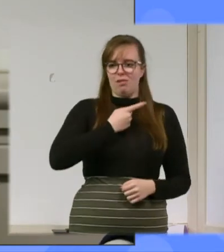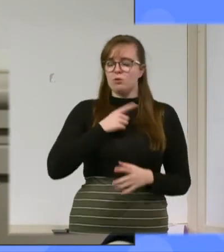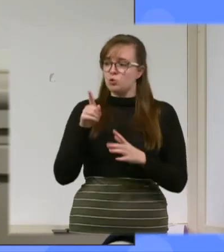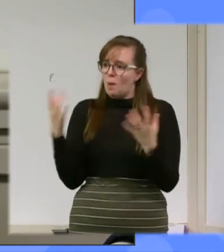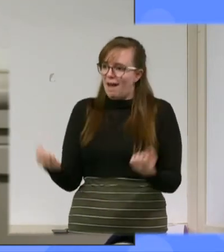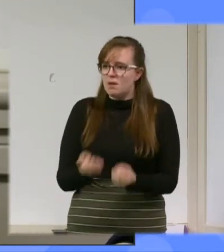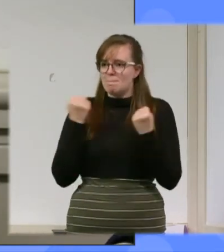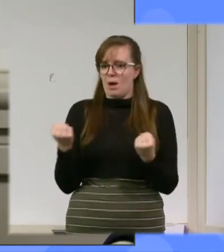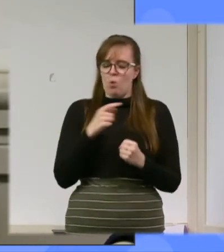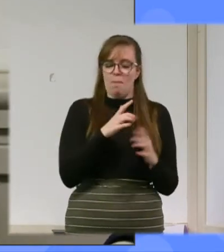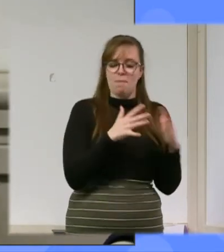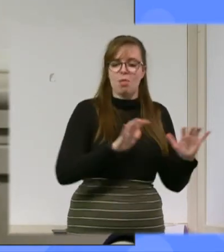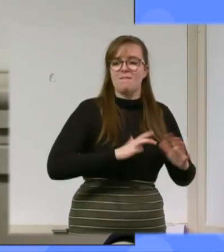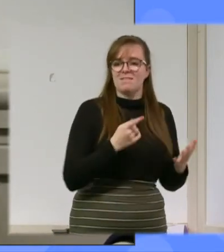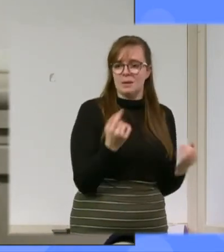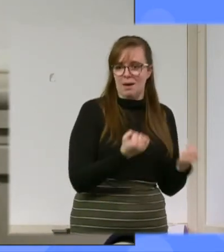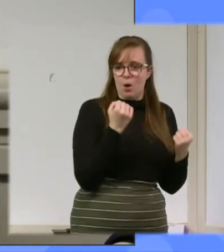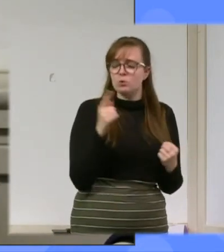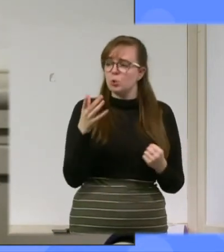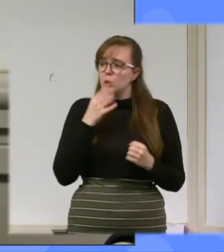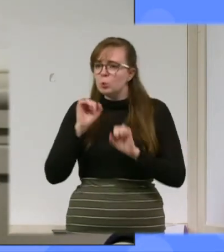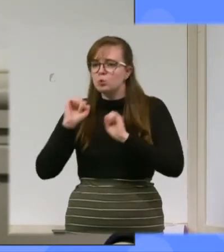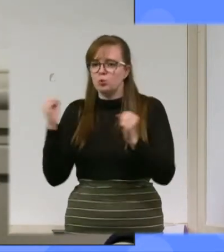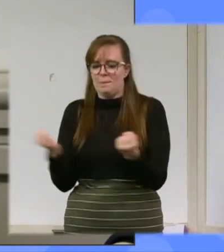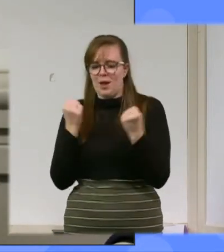Parliament's don't so use that power and think ahead about what your kind of